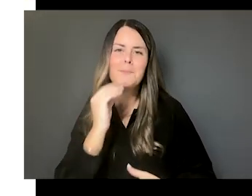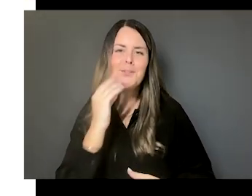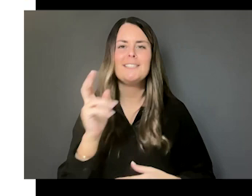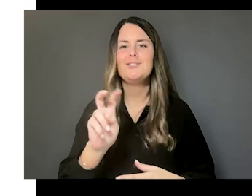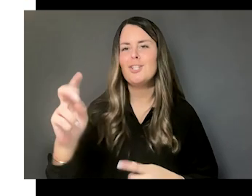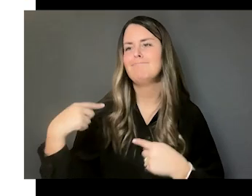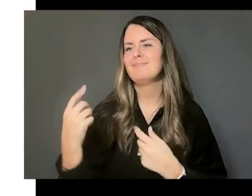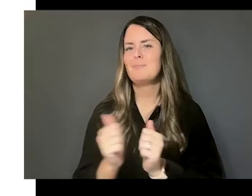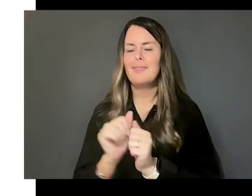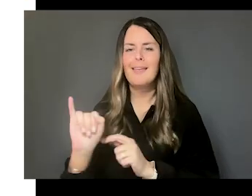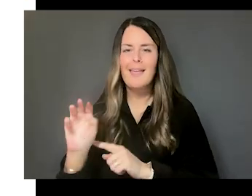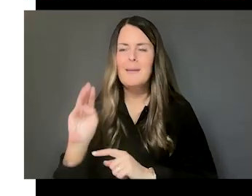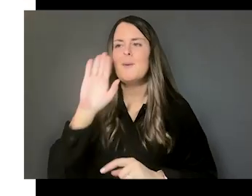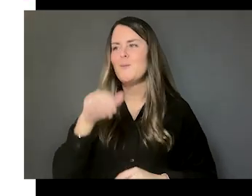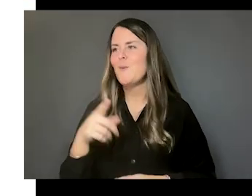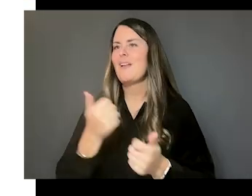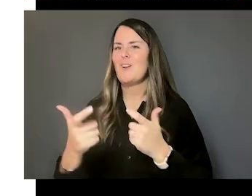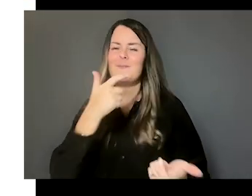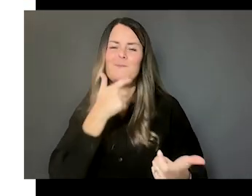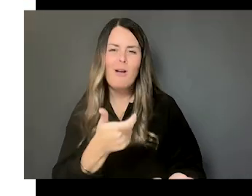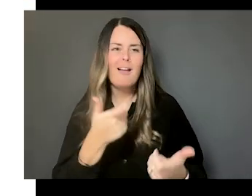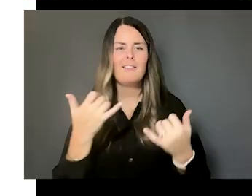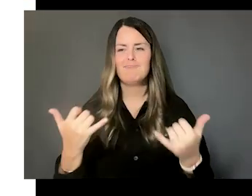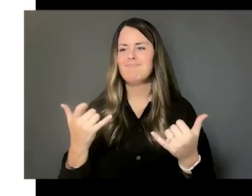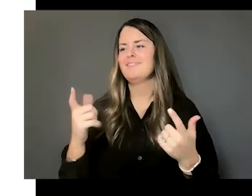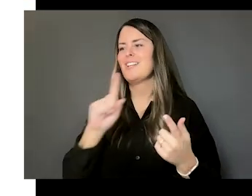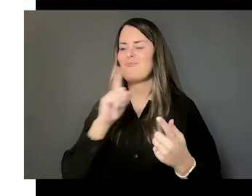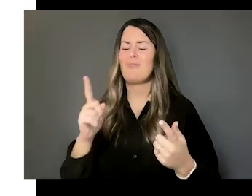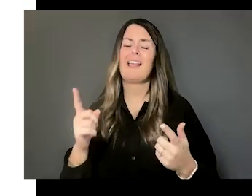I know that everyone watching is getting a ton out of it.